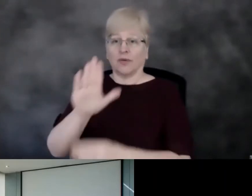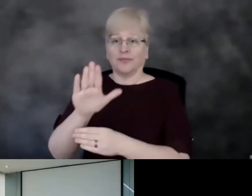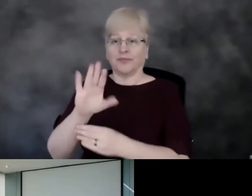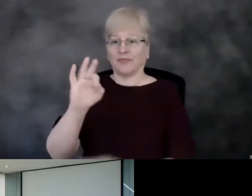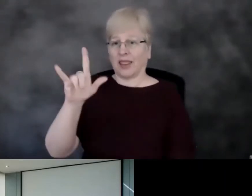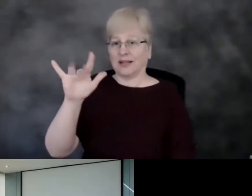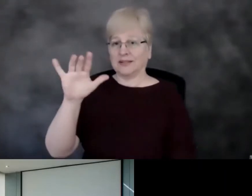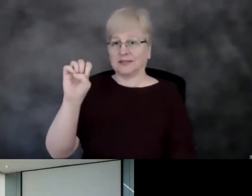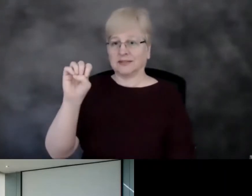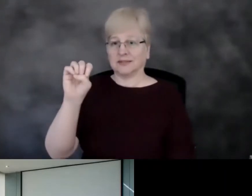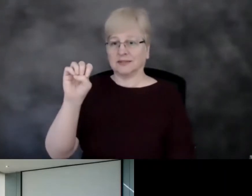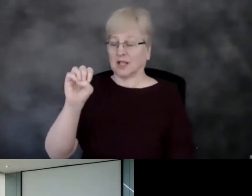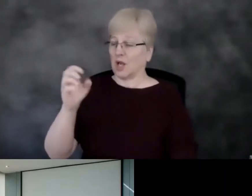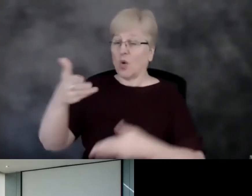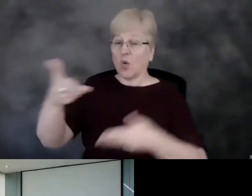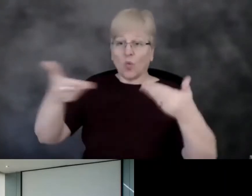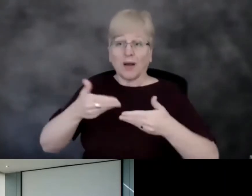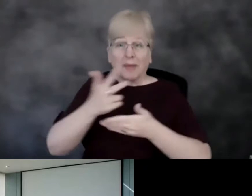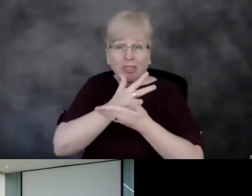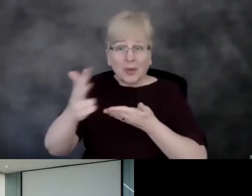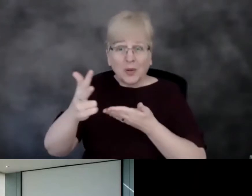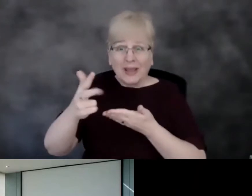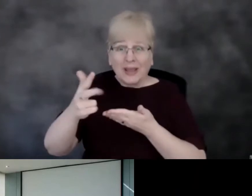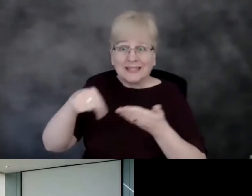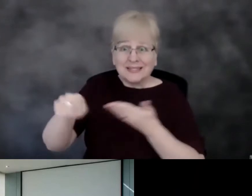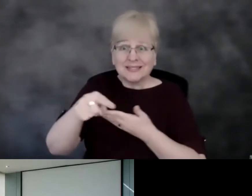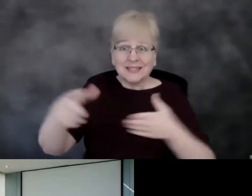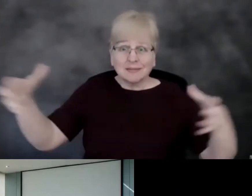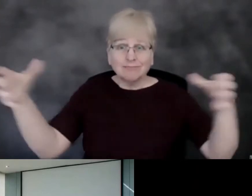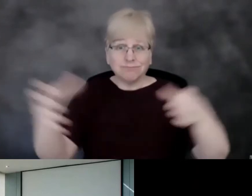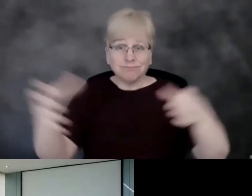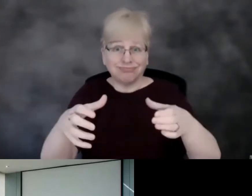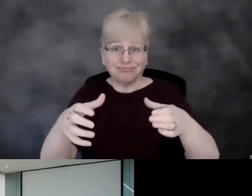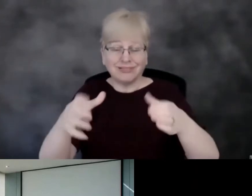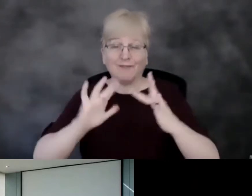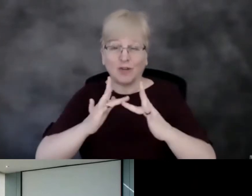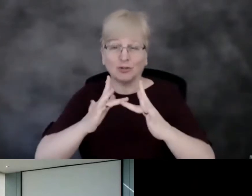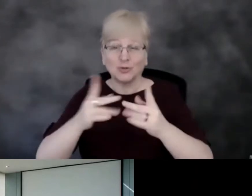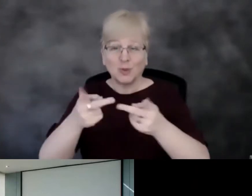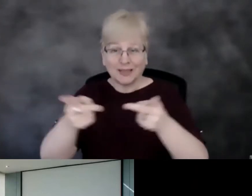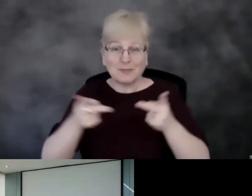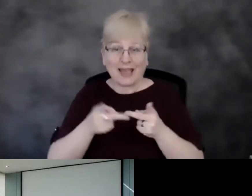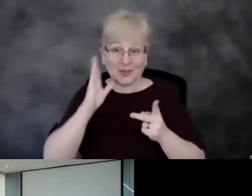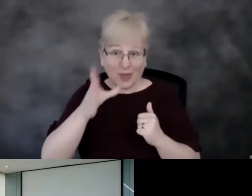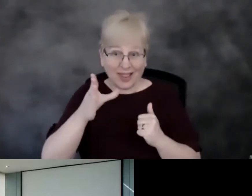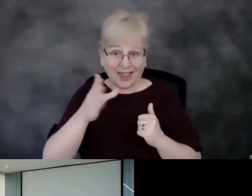16:17:52 three short weeks we will be gathering in a virtual space and hosting the annual